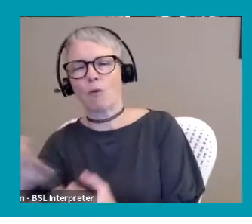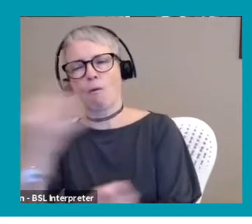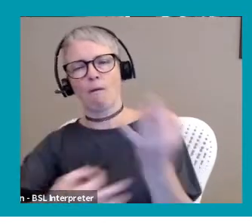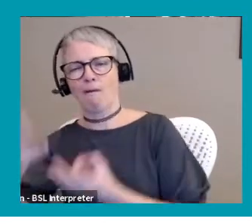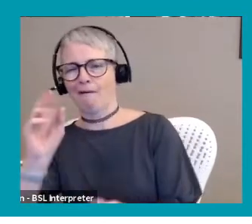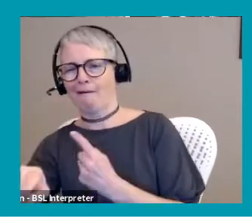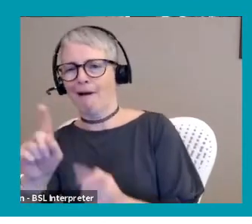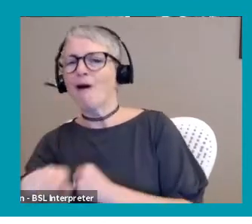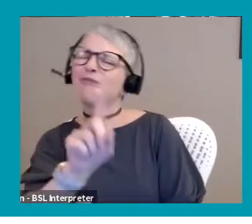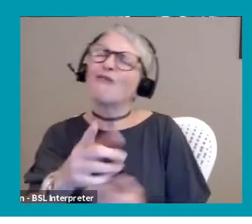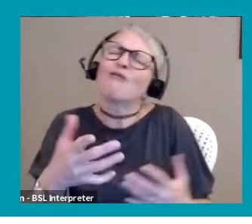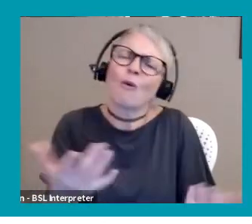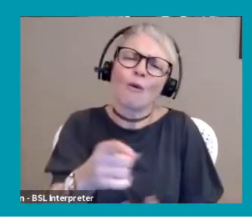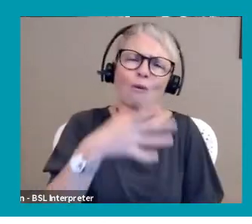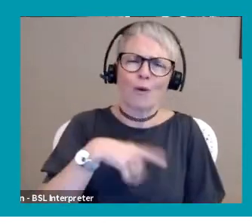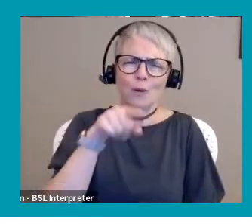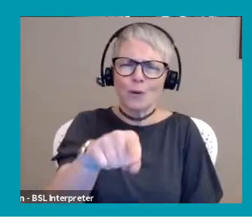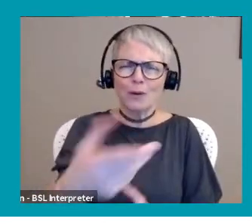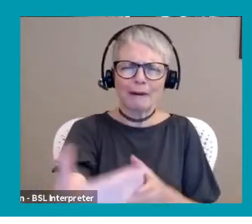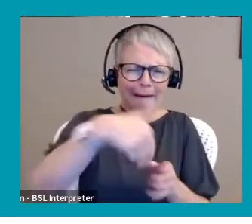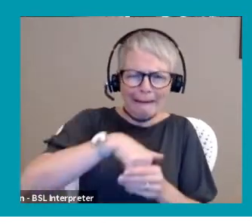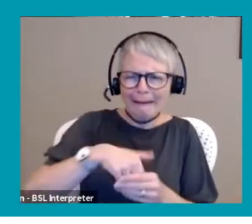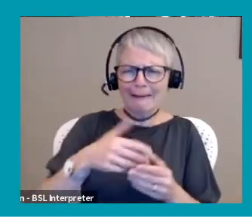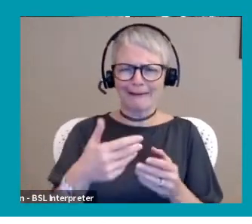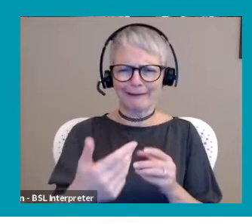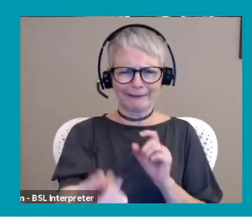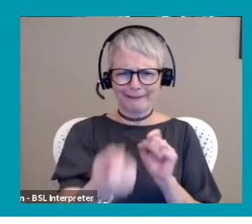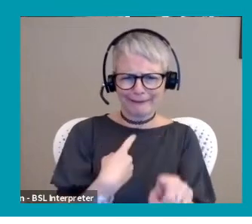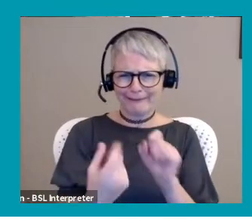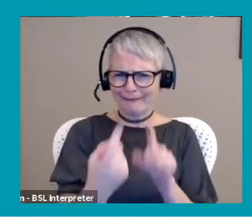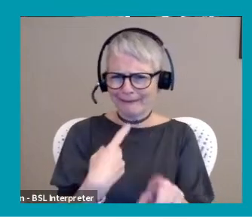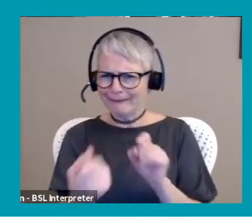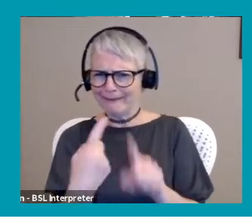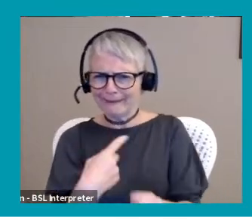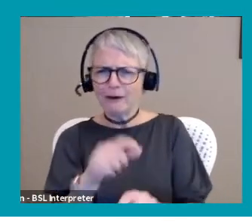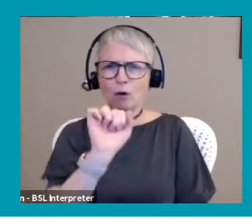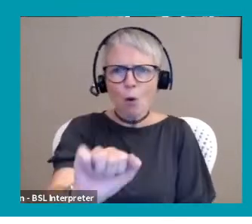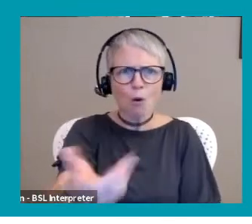want you to be as interactive with us today and share those job search stories right Tammy?